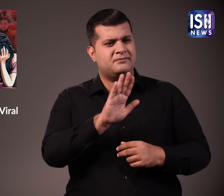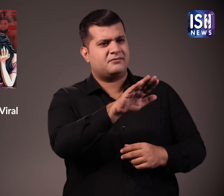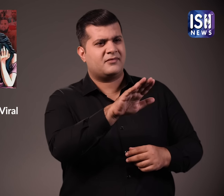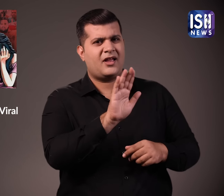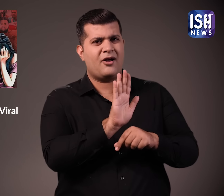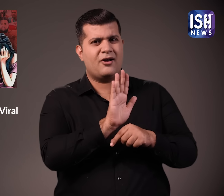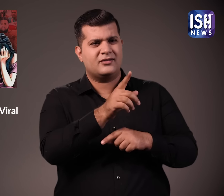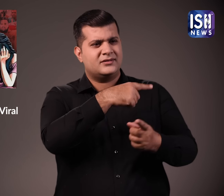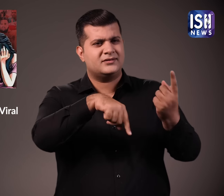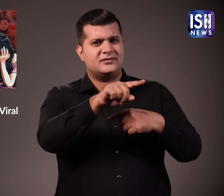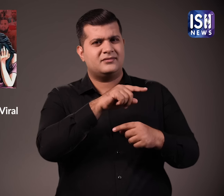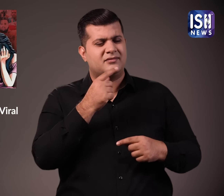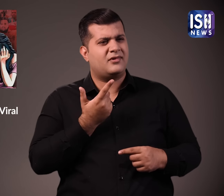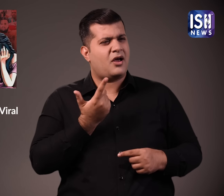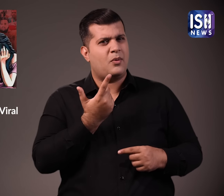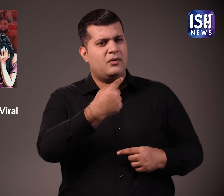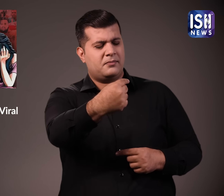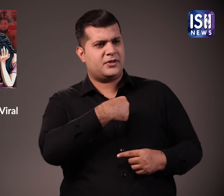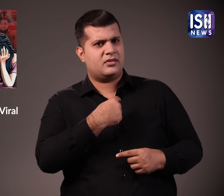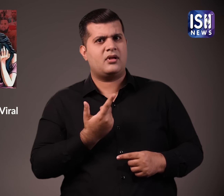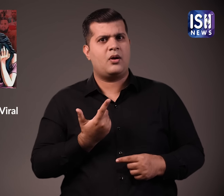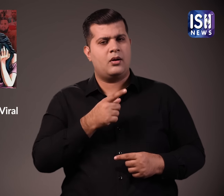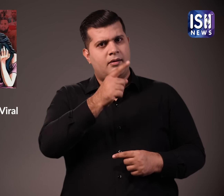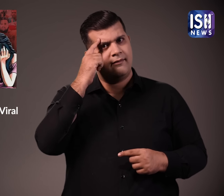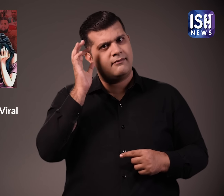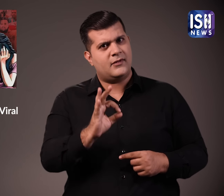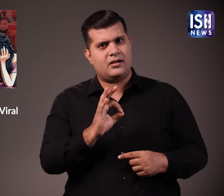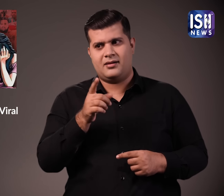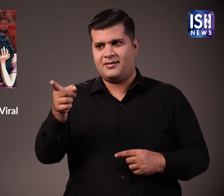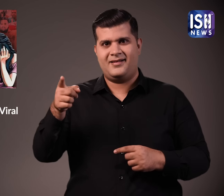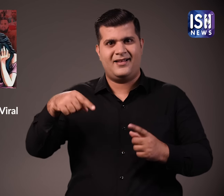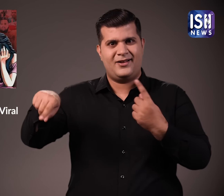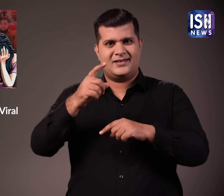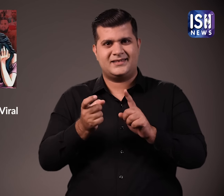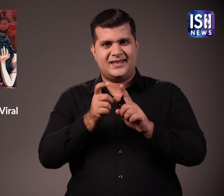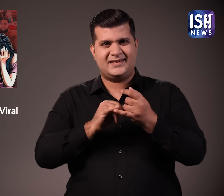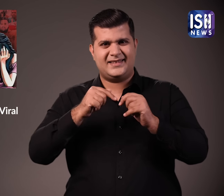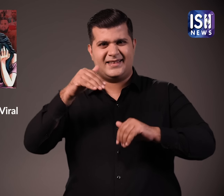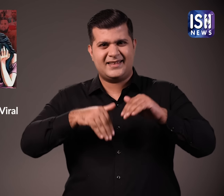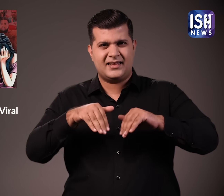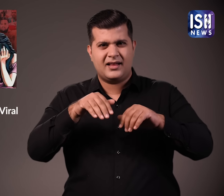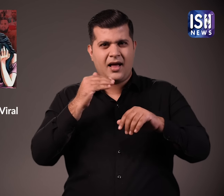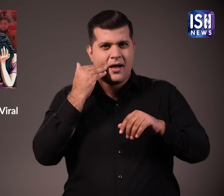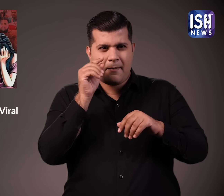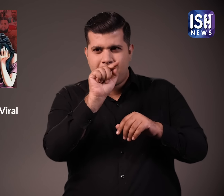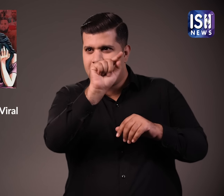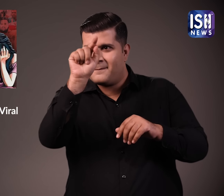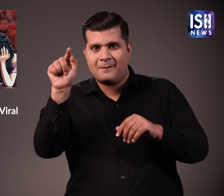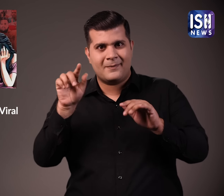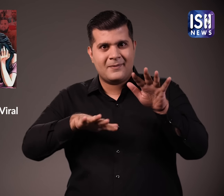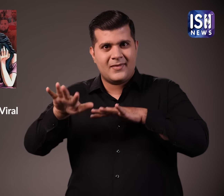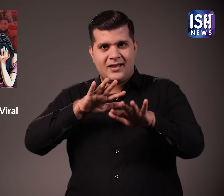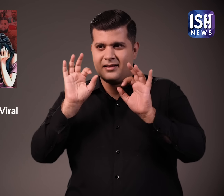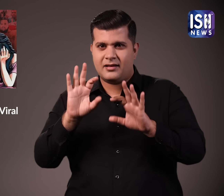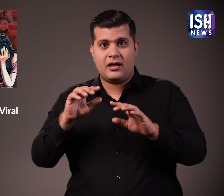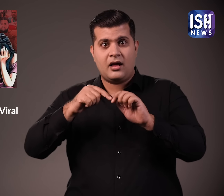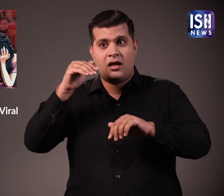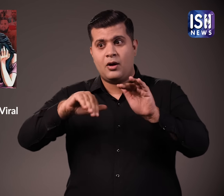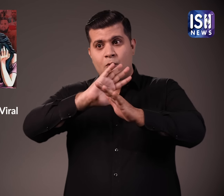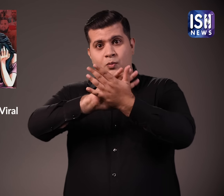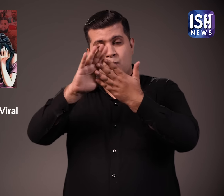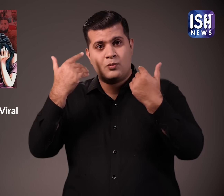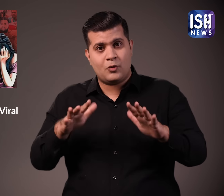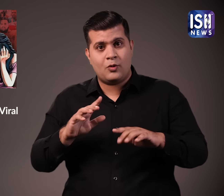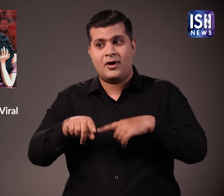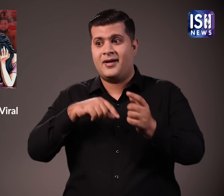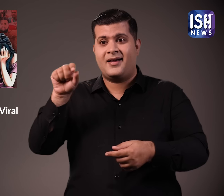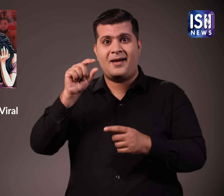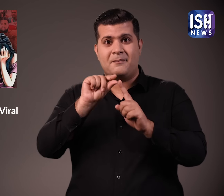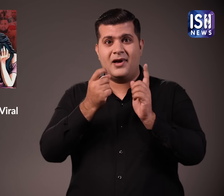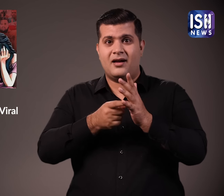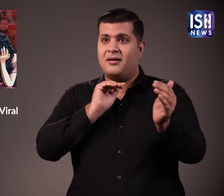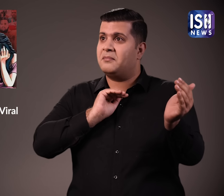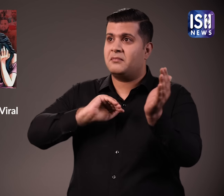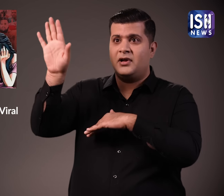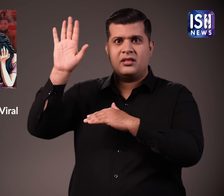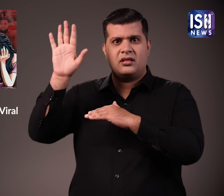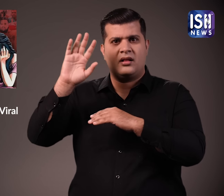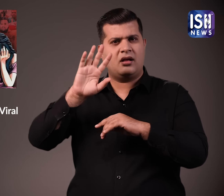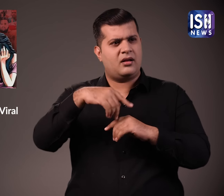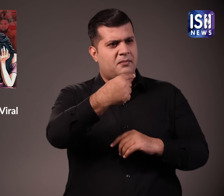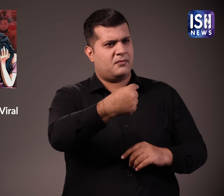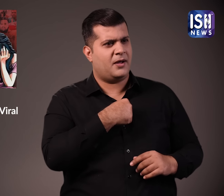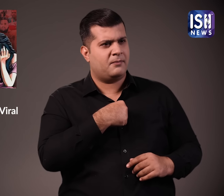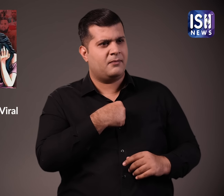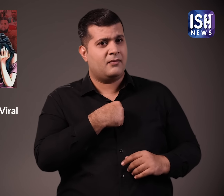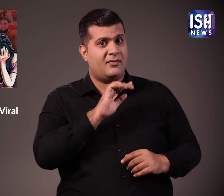He also slammed the Congress government for waiting for the elections in the concerned constituencies to get over and letting Prajwal escape in the meantime.